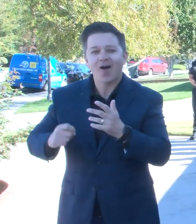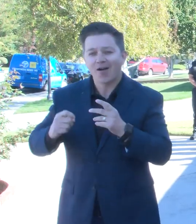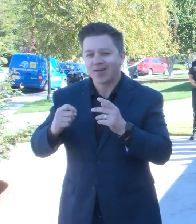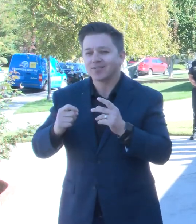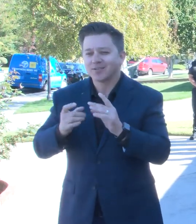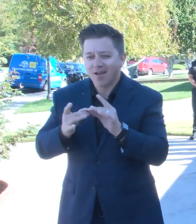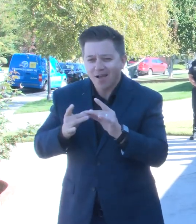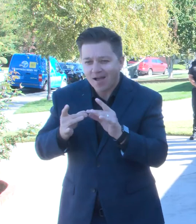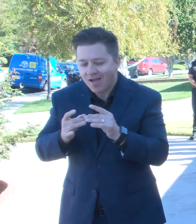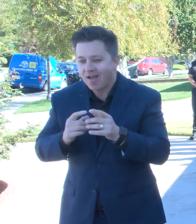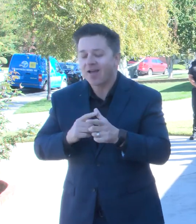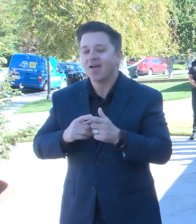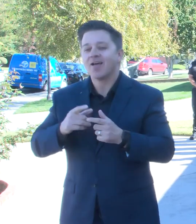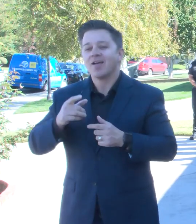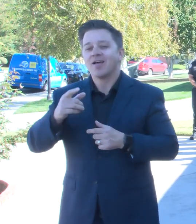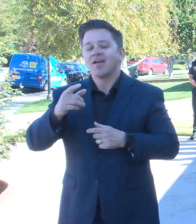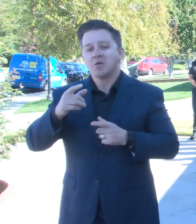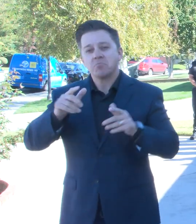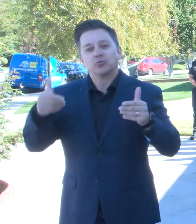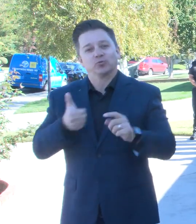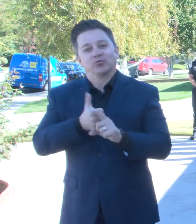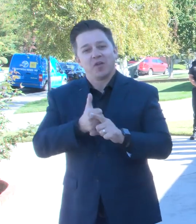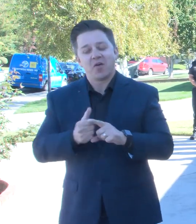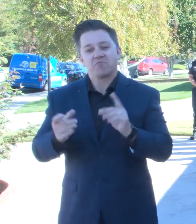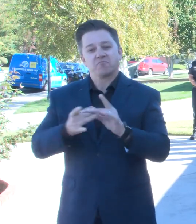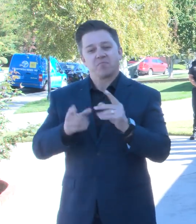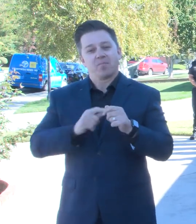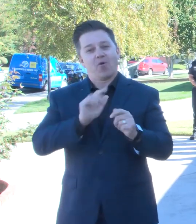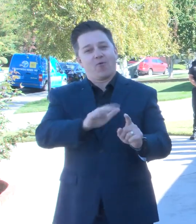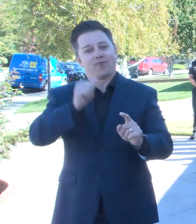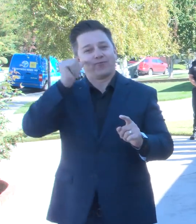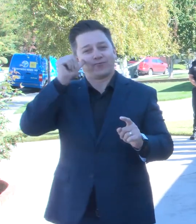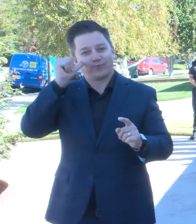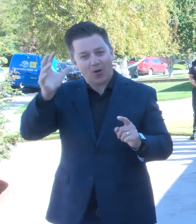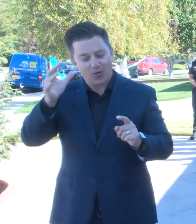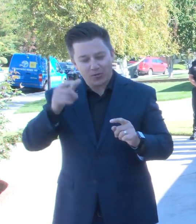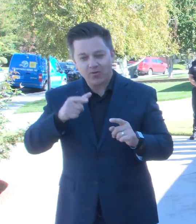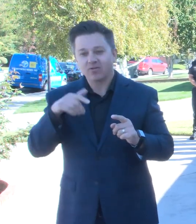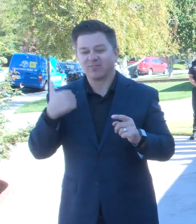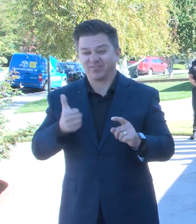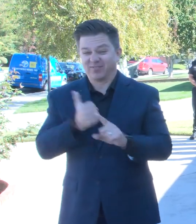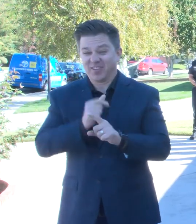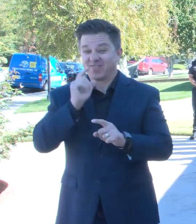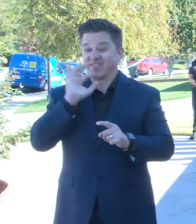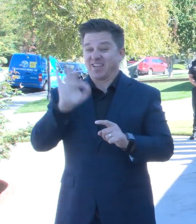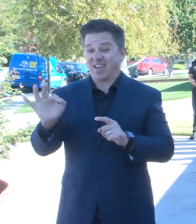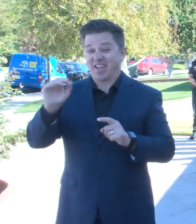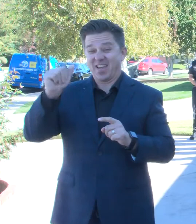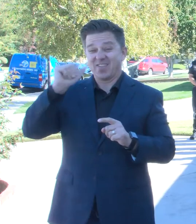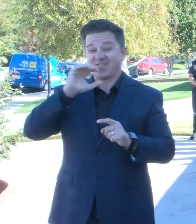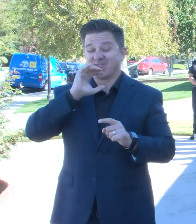proceeds to introduce herself and tell me about her father who is 99 years old a world war ii vet